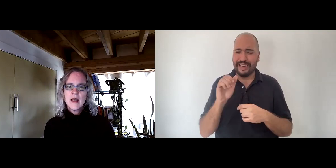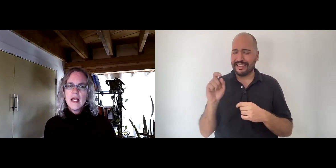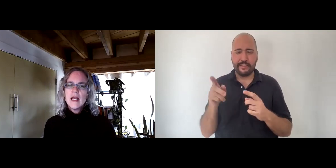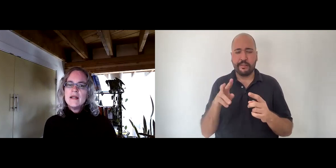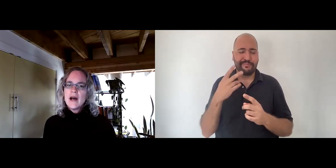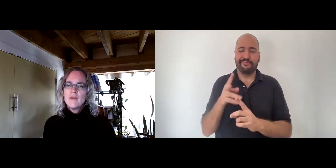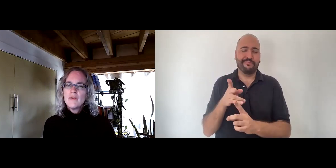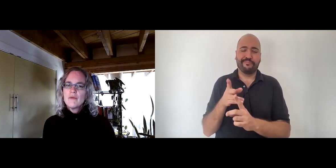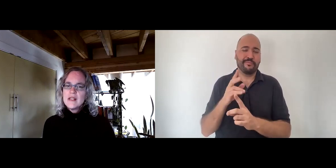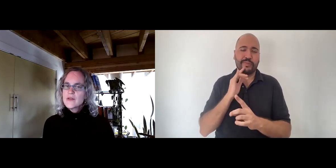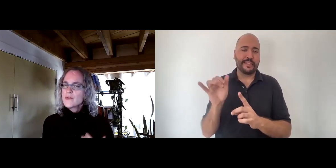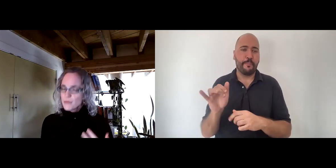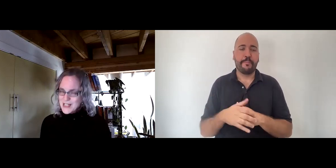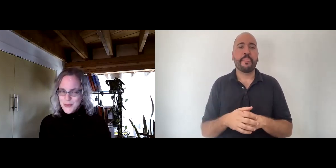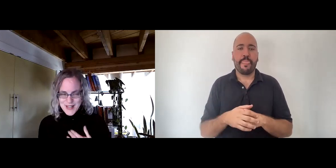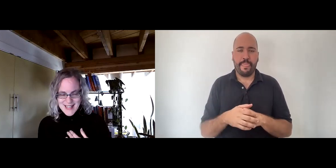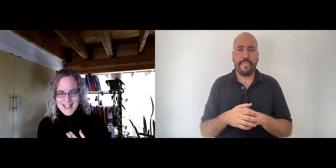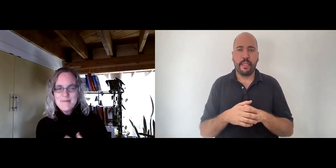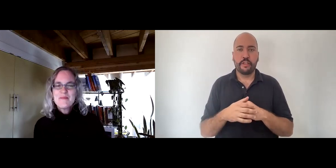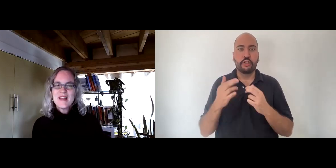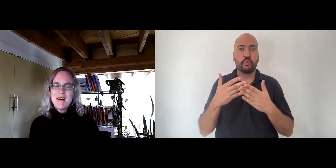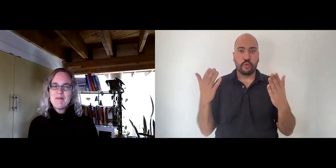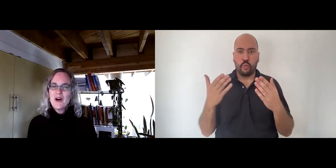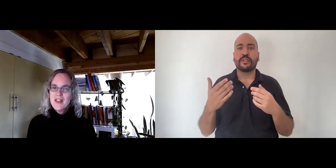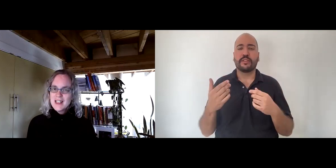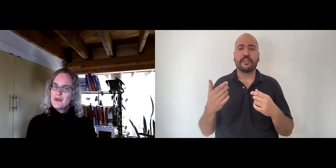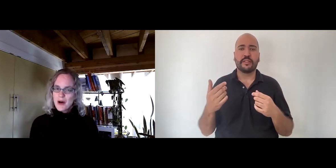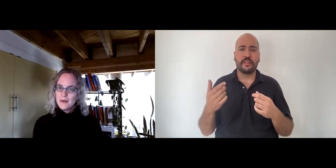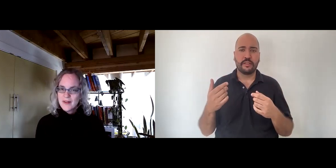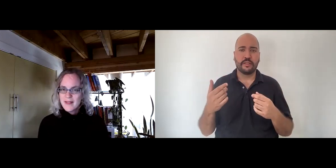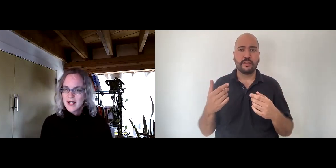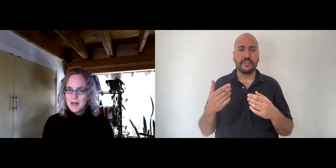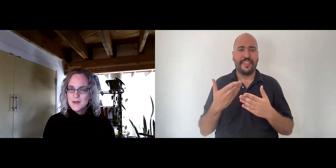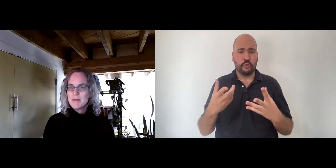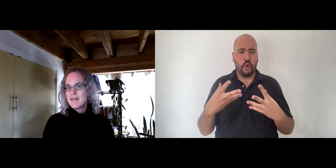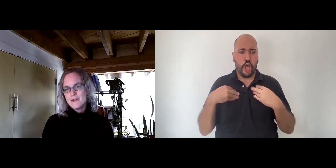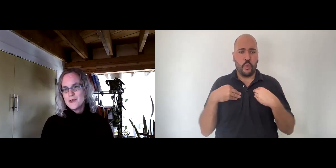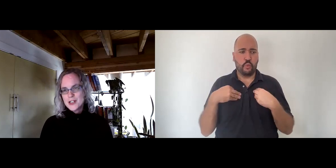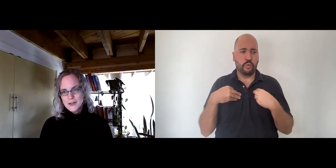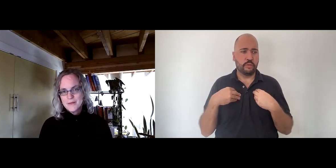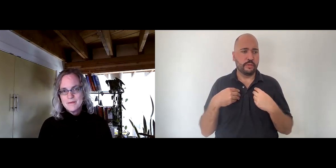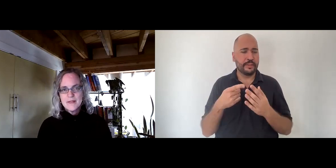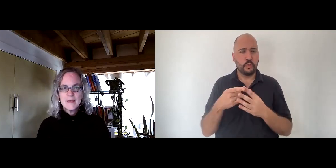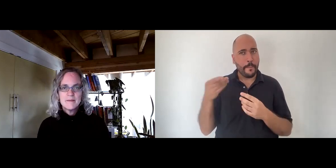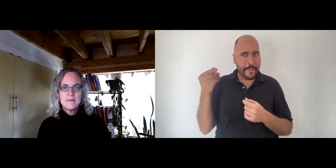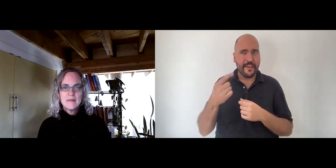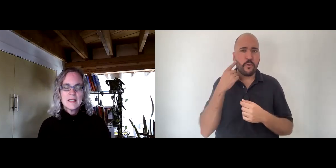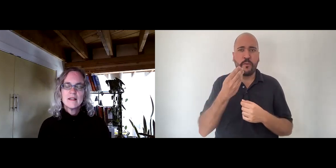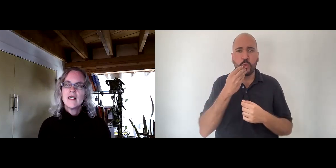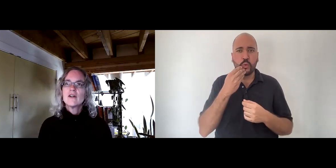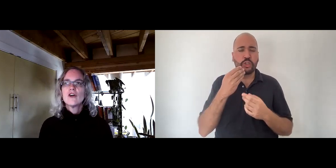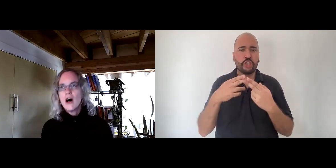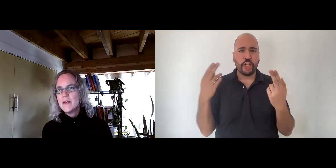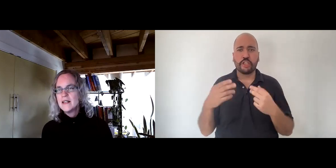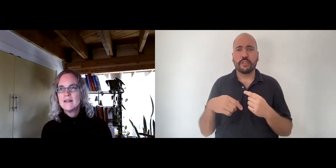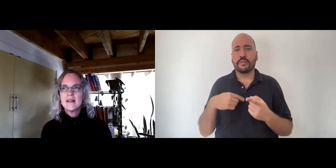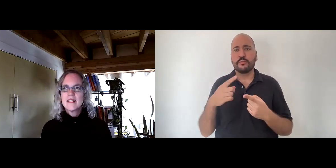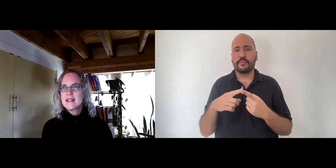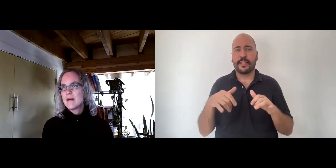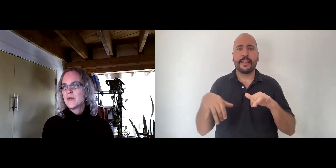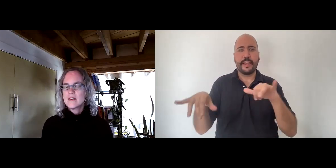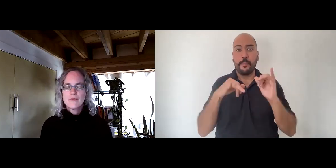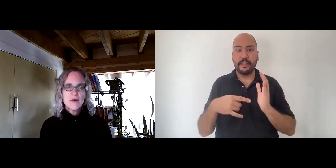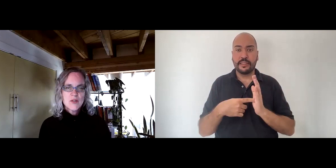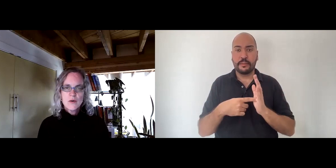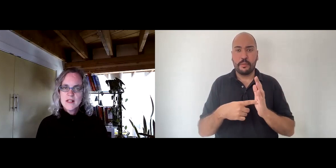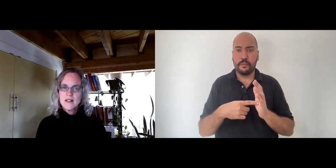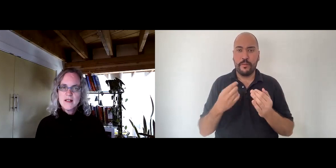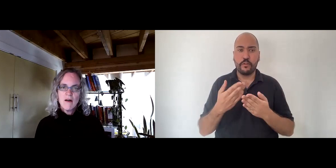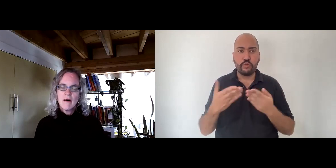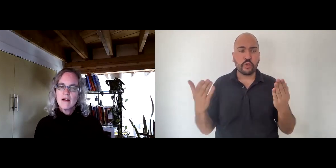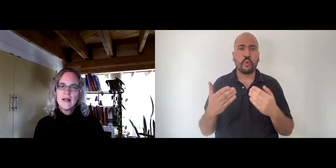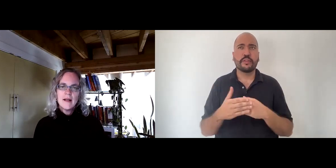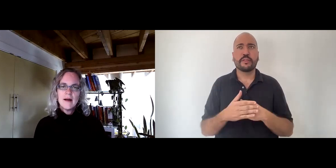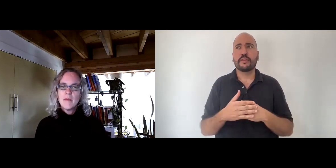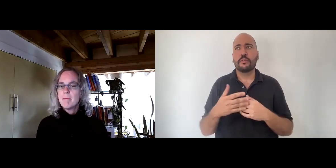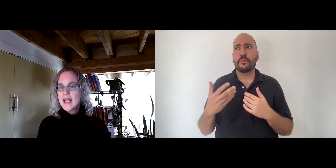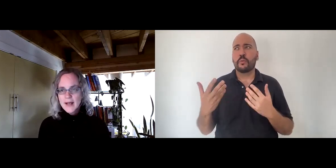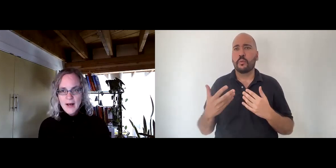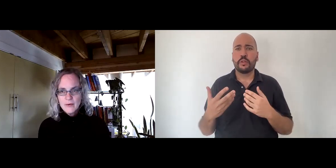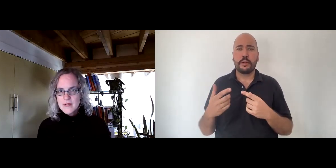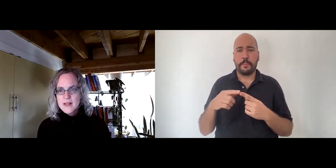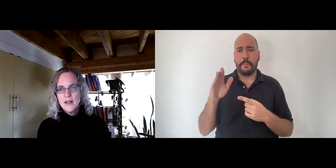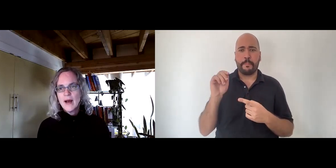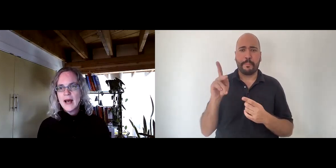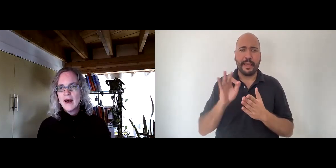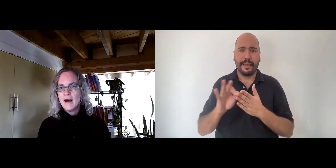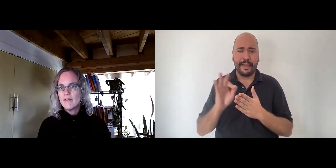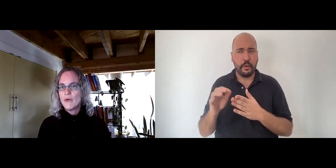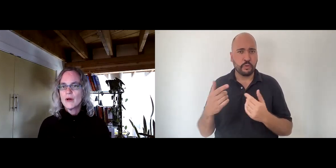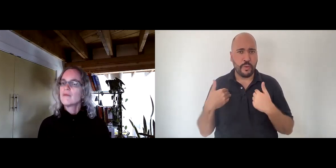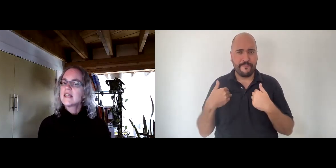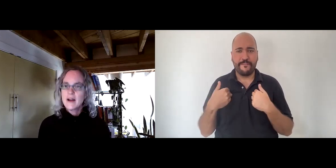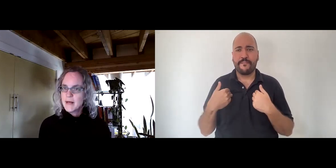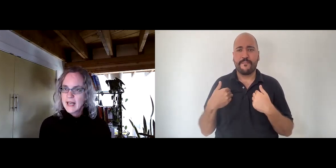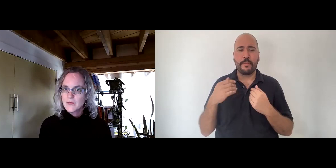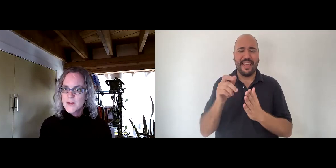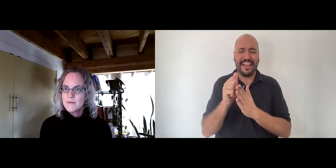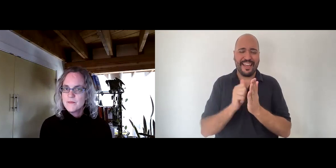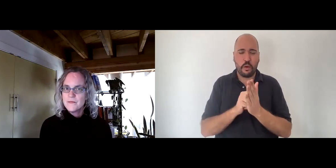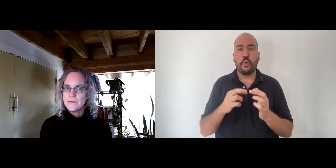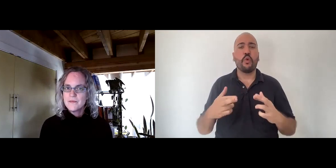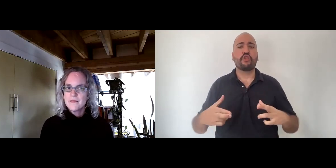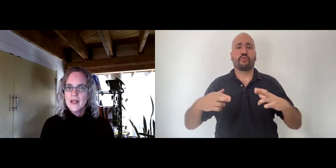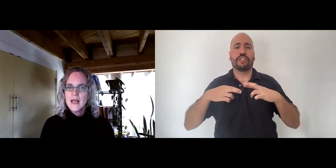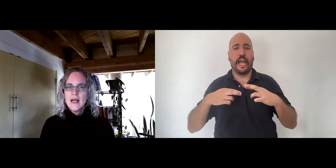Now, resources are things you own, that could be used to pay for food and shelter and common examples of resources are bank accounts that you have, or retirement accounts.